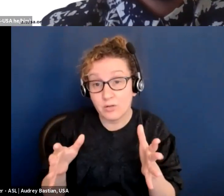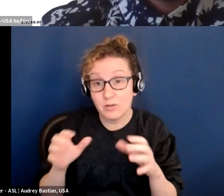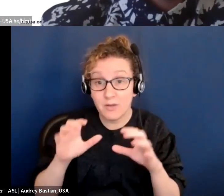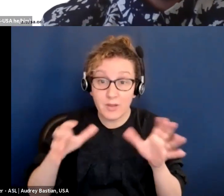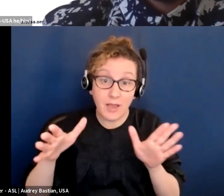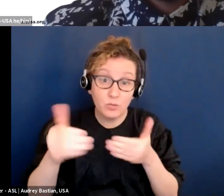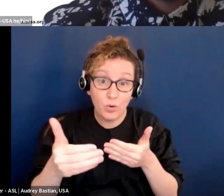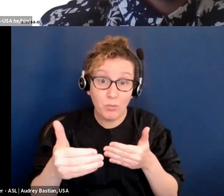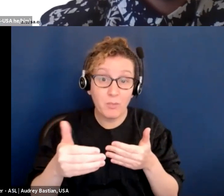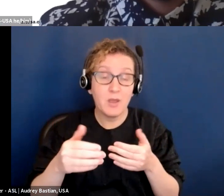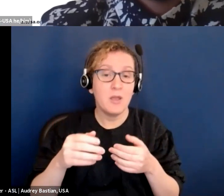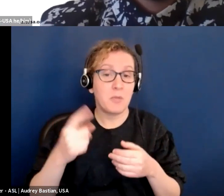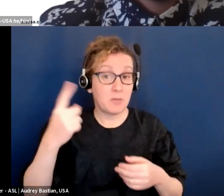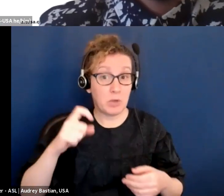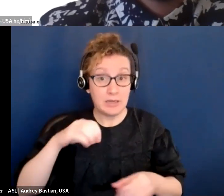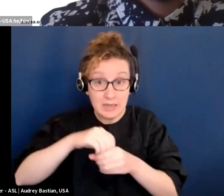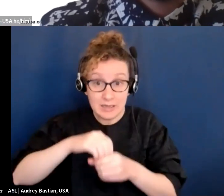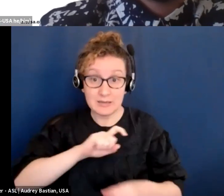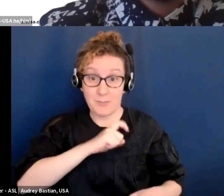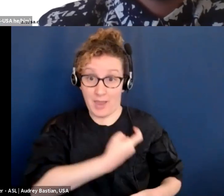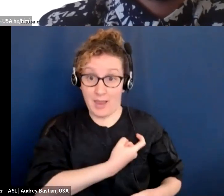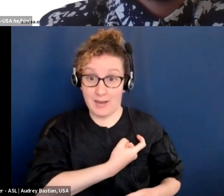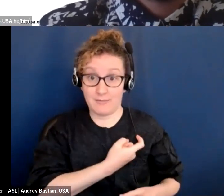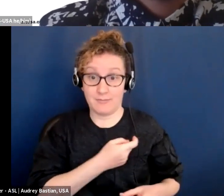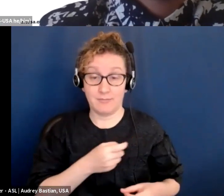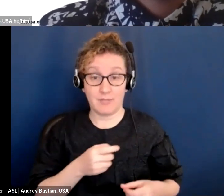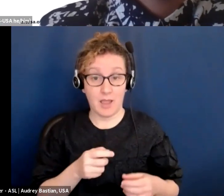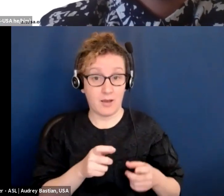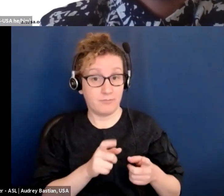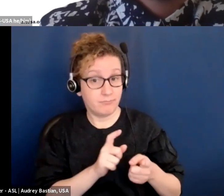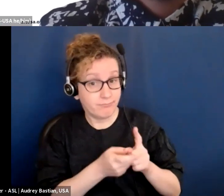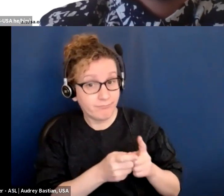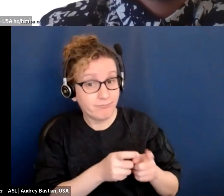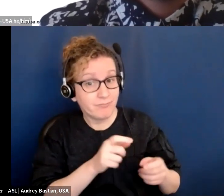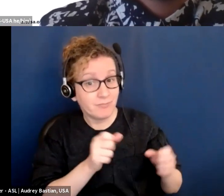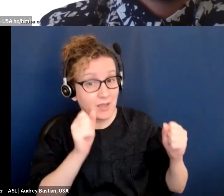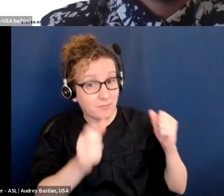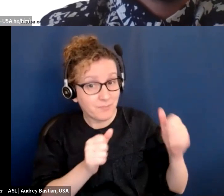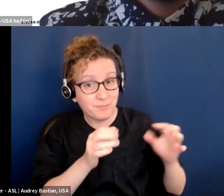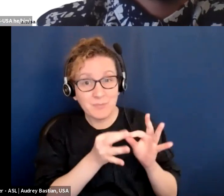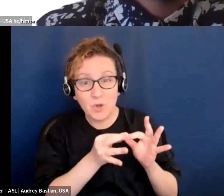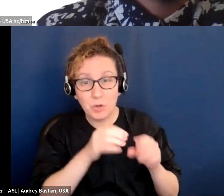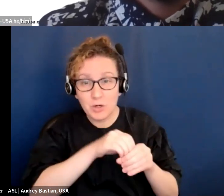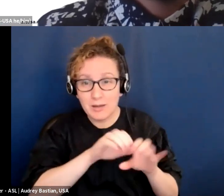in Spain who can be that interpreter in class? We have put out several inquiries of that